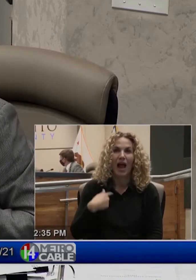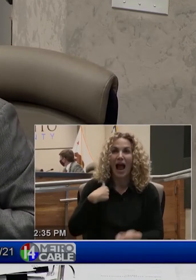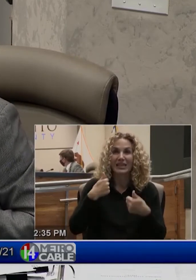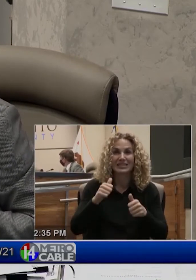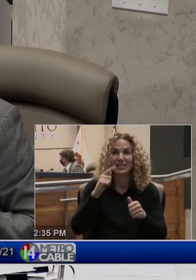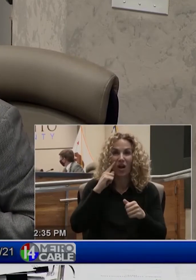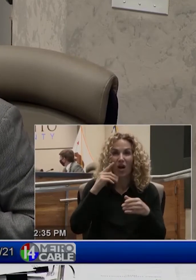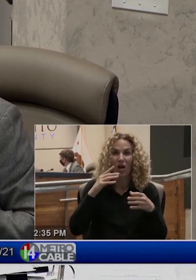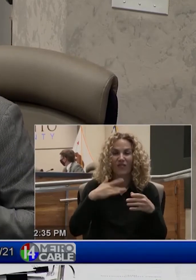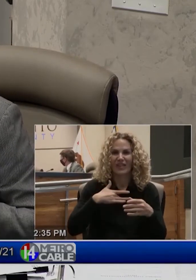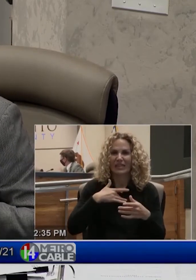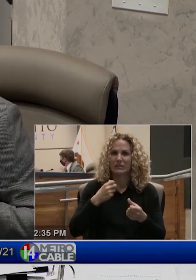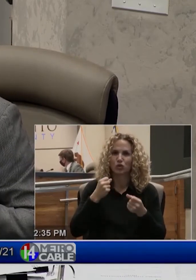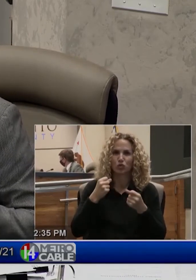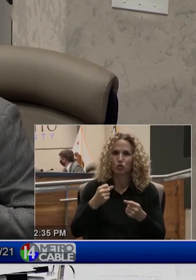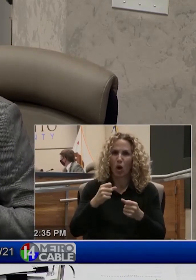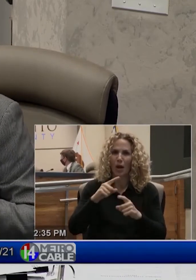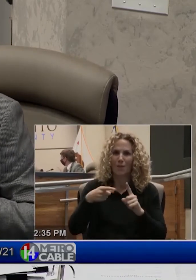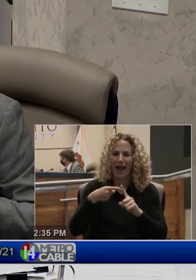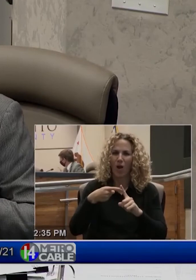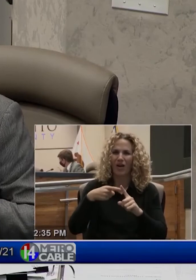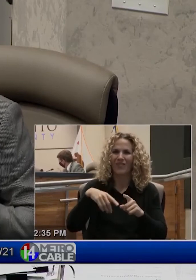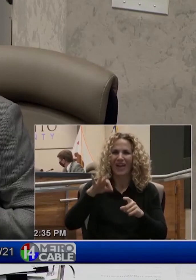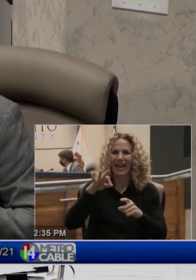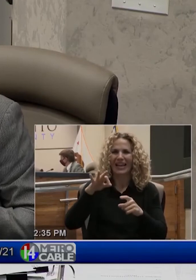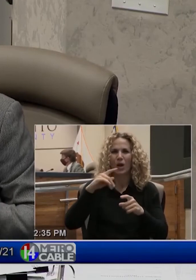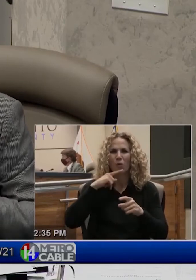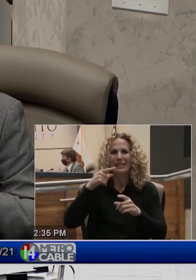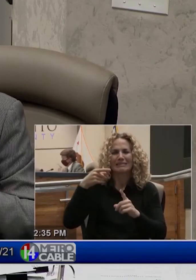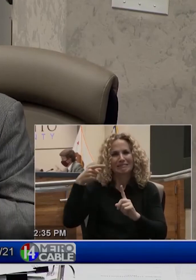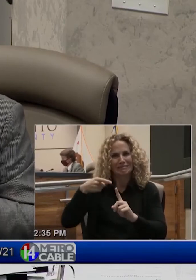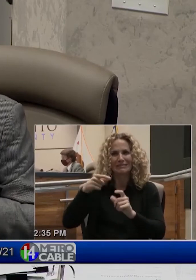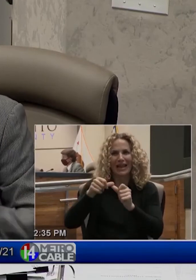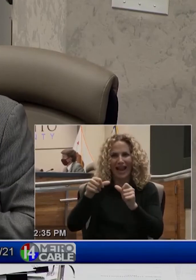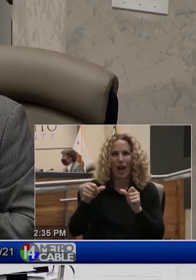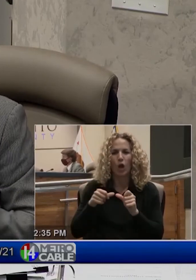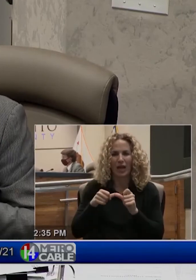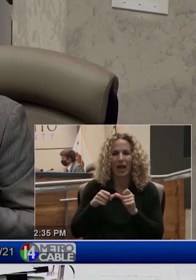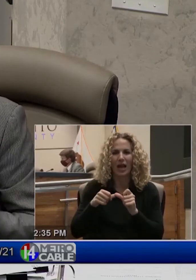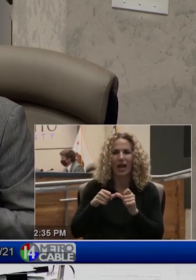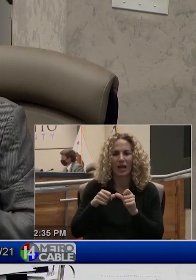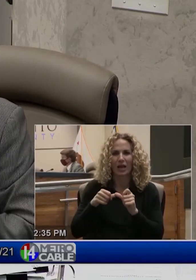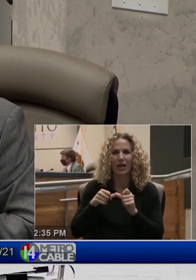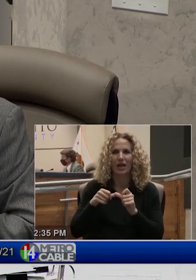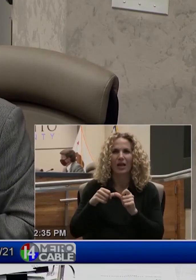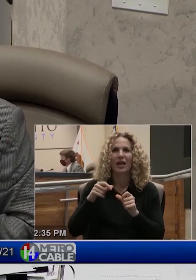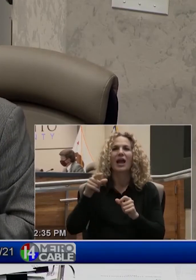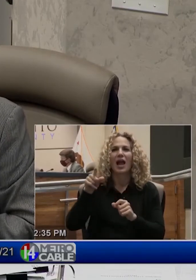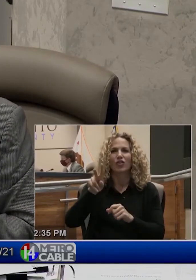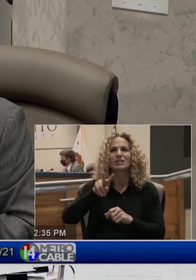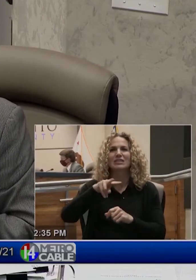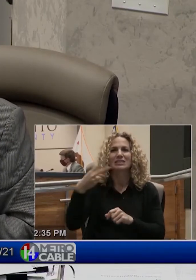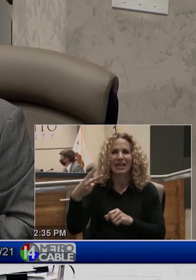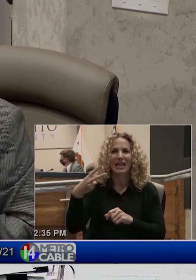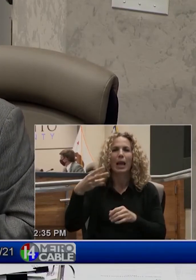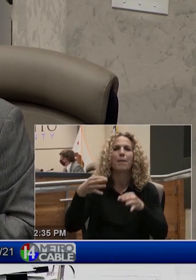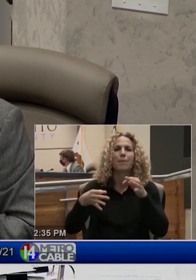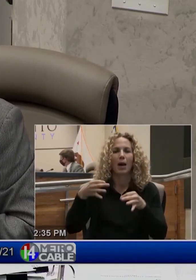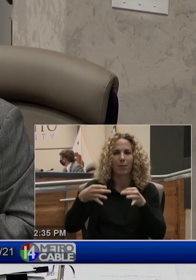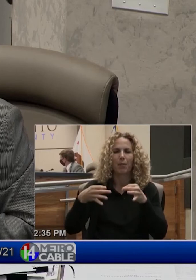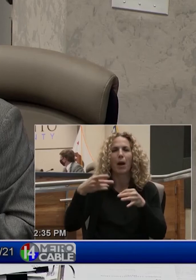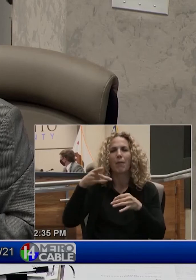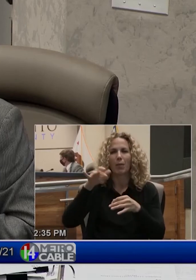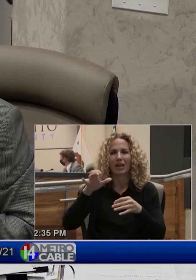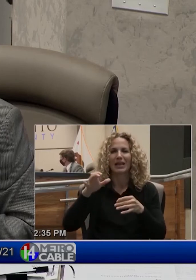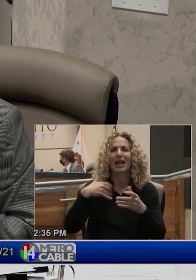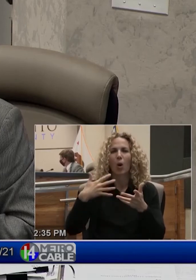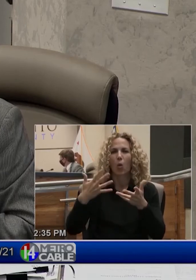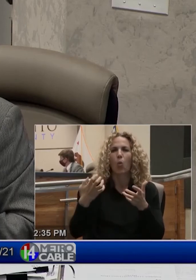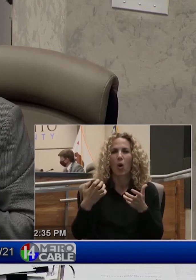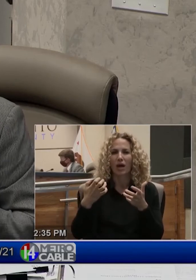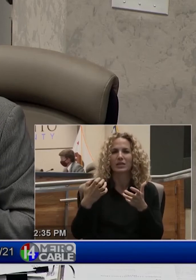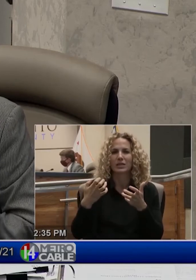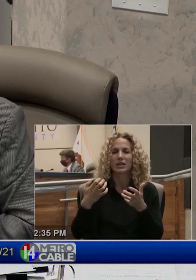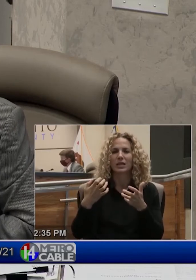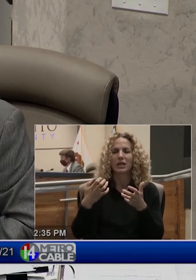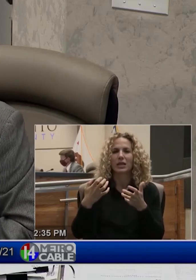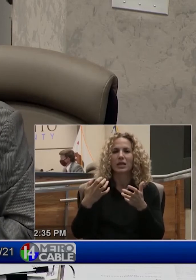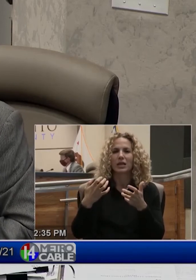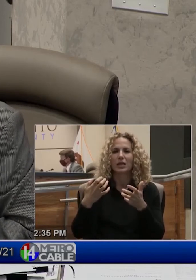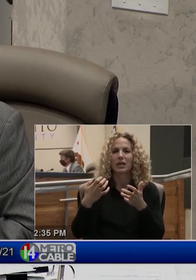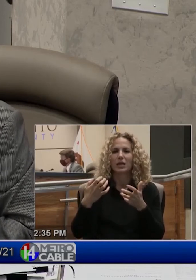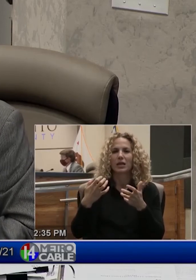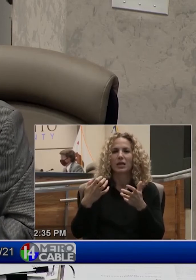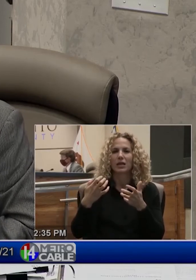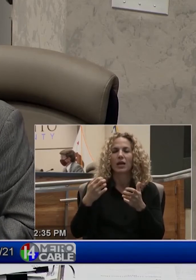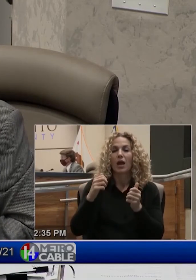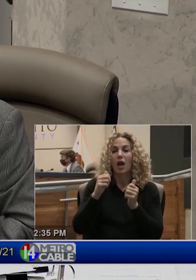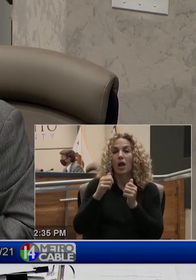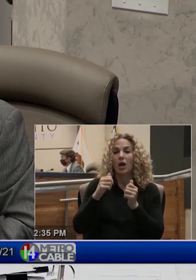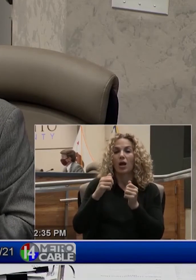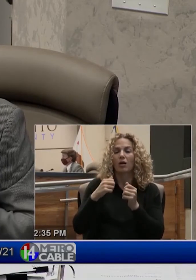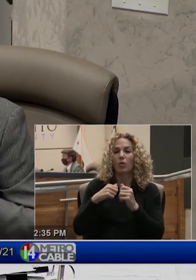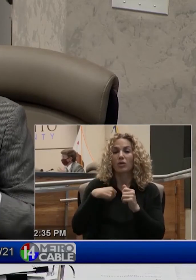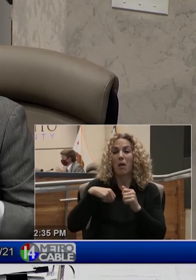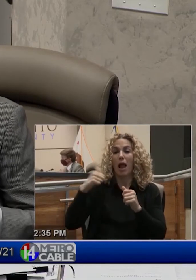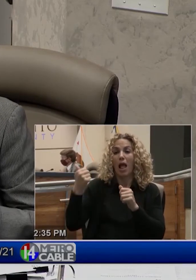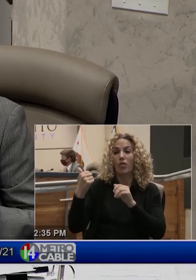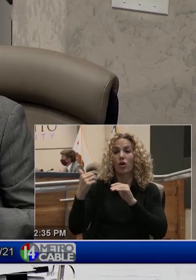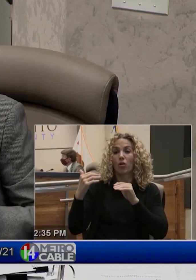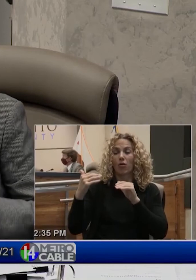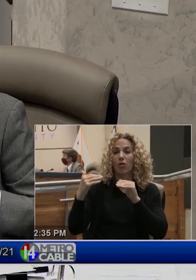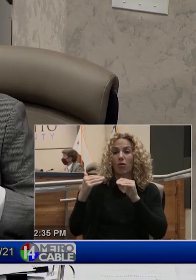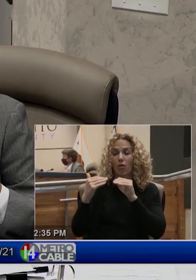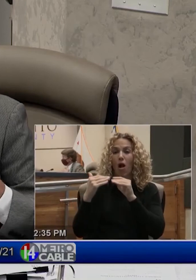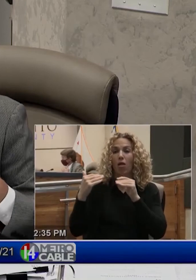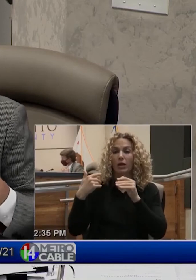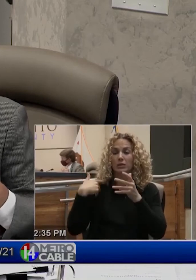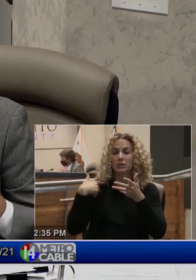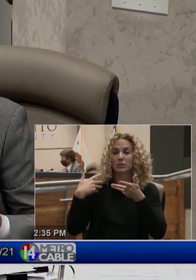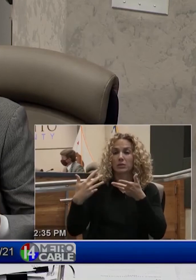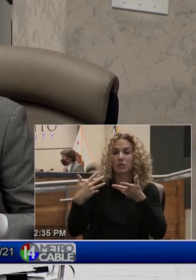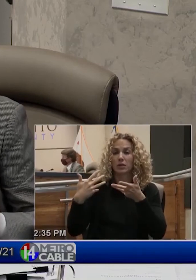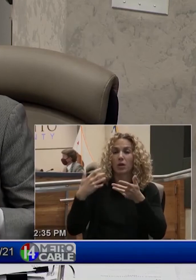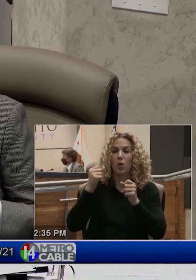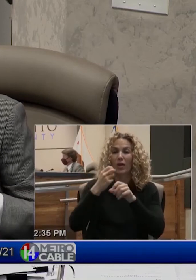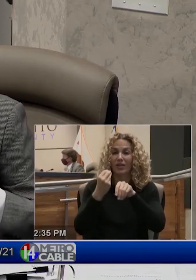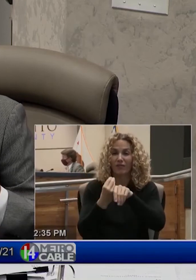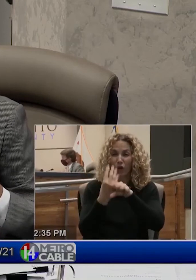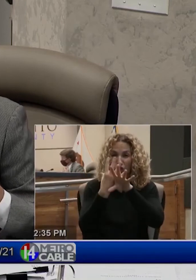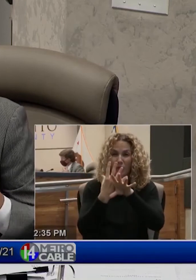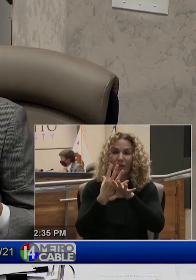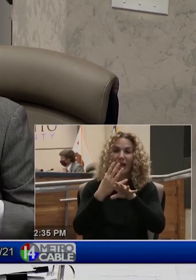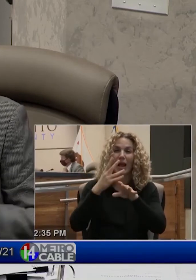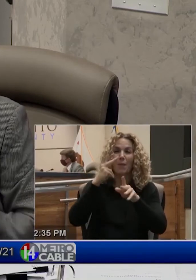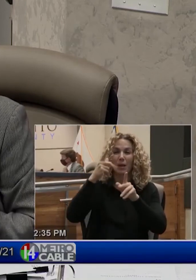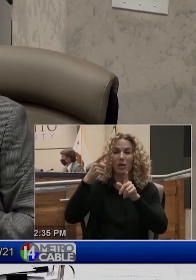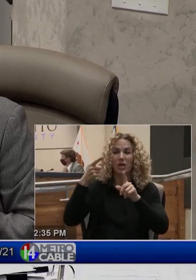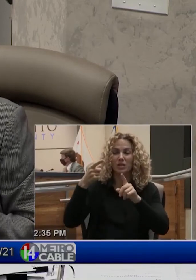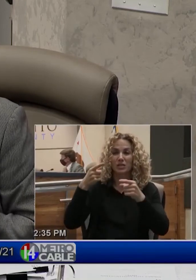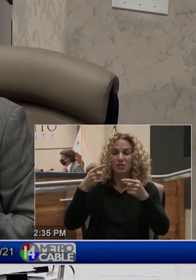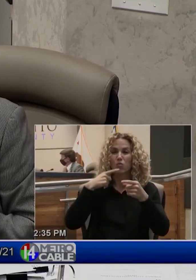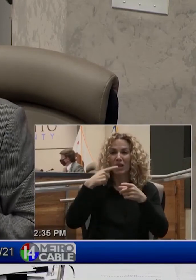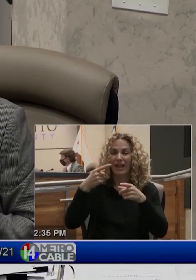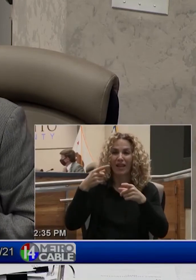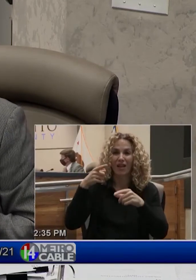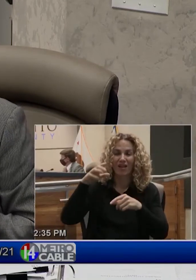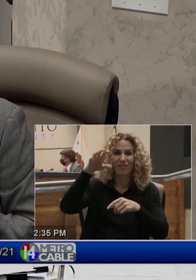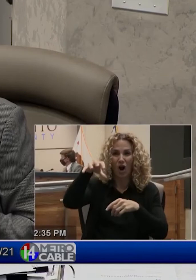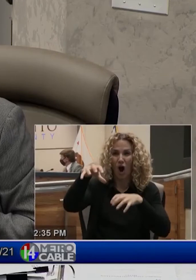I STILL FEEL STRONGLY ABOUT HAVING A SECOND PUBLIC HEARING